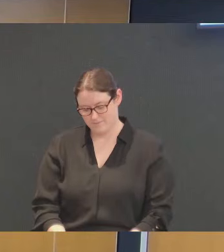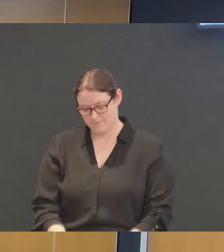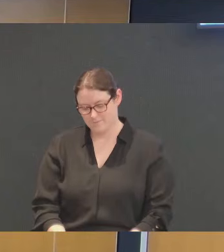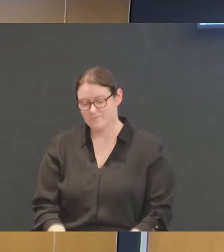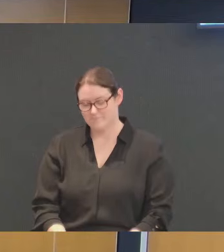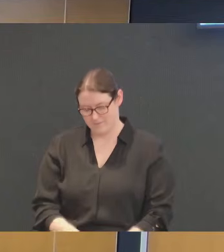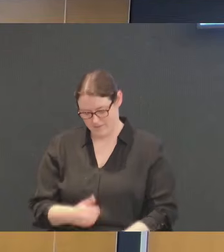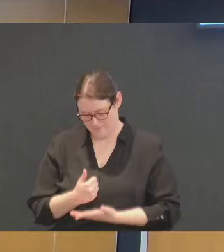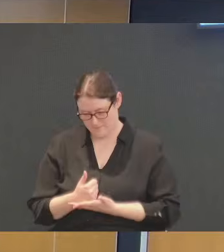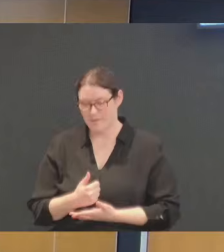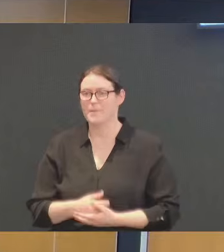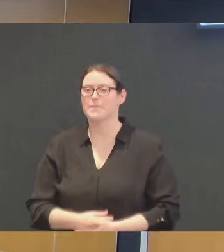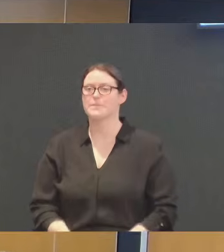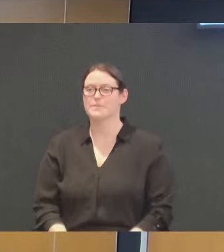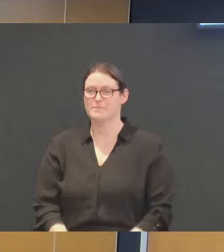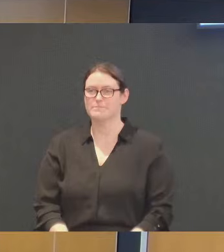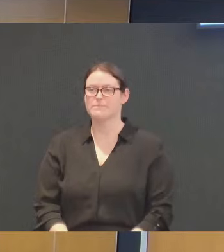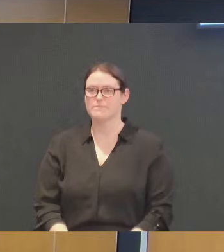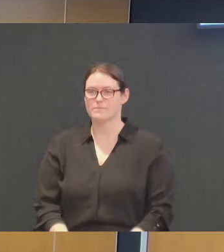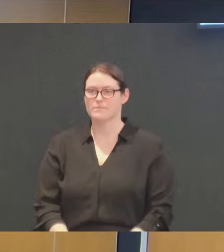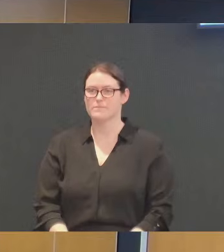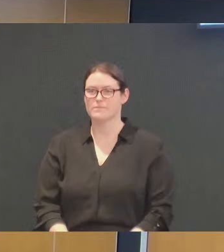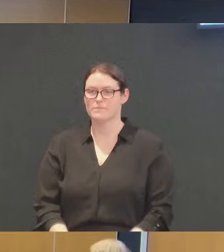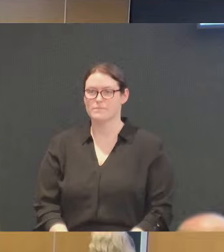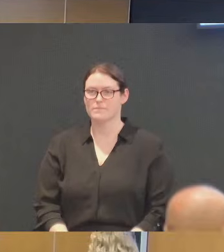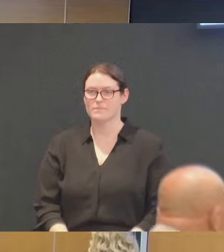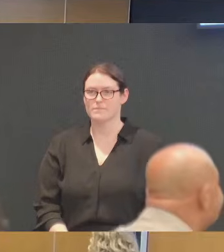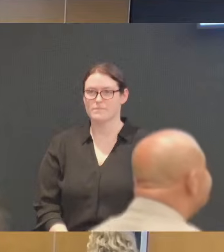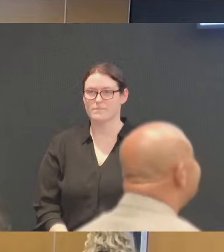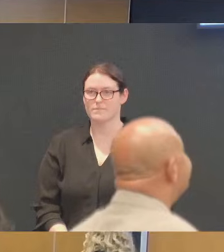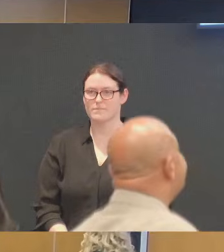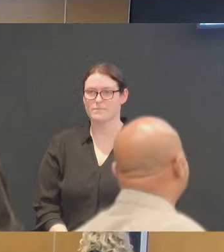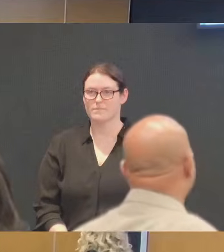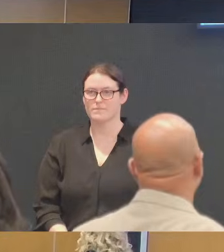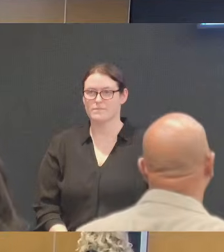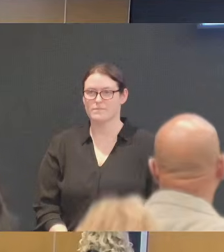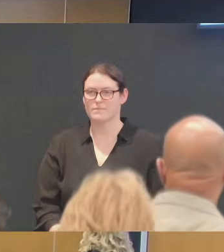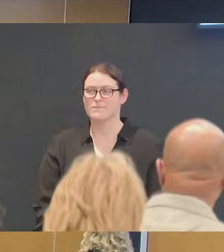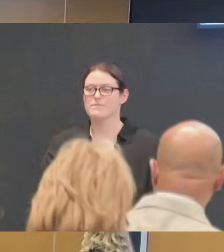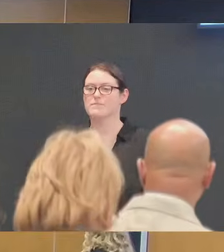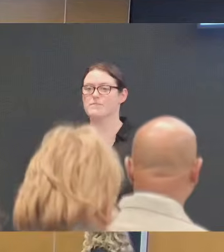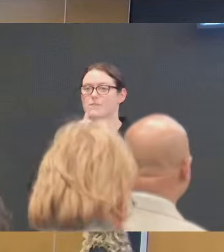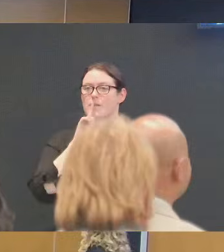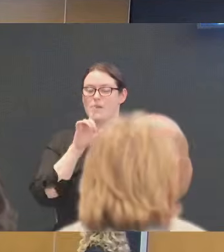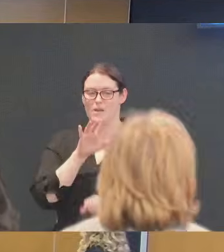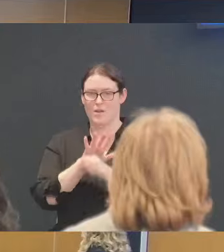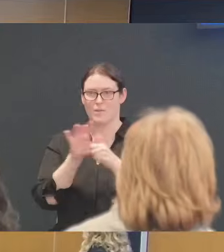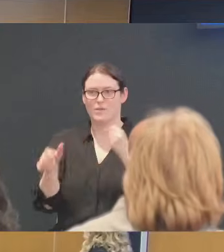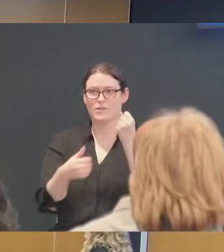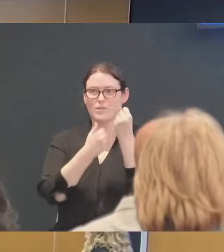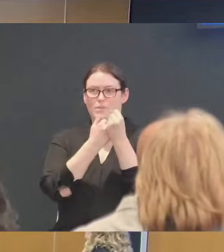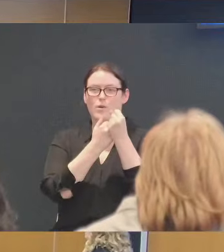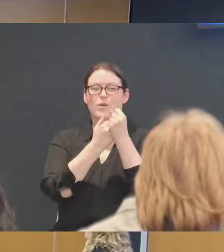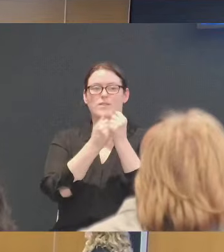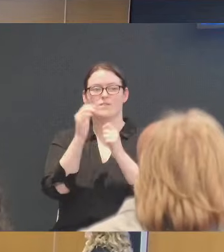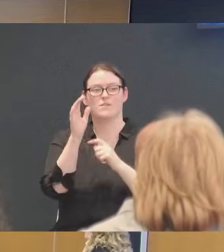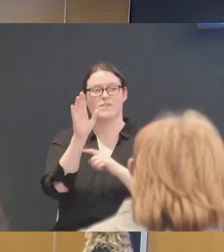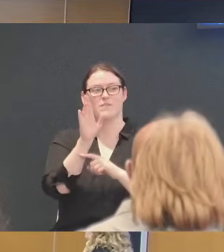Amen. I pledge allegiance to the flag of